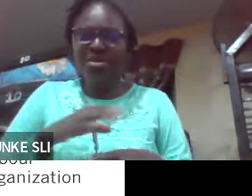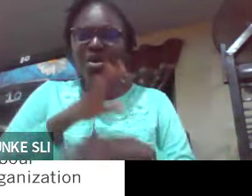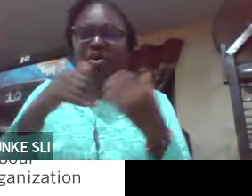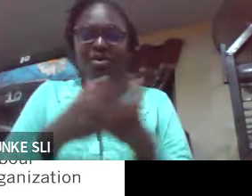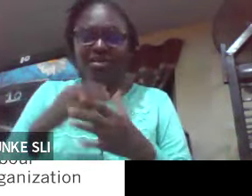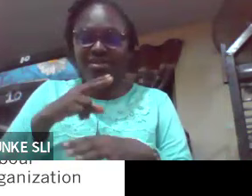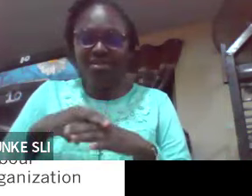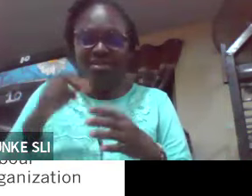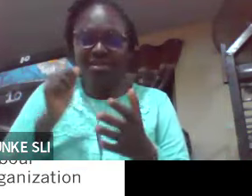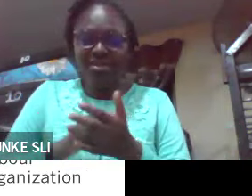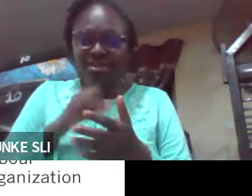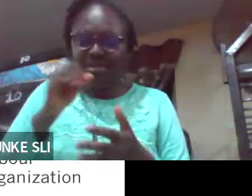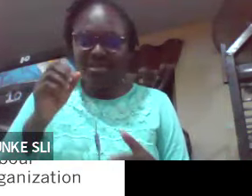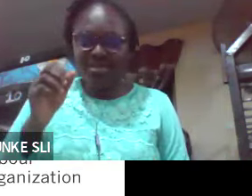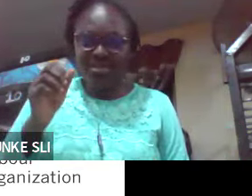sola bakre: That is, from Amma, a Brian.